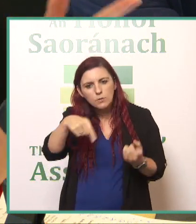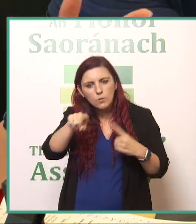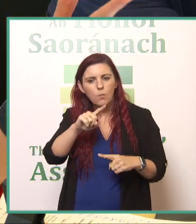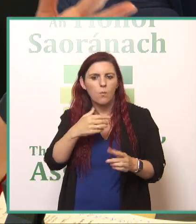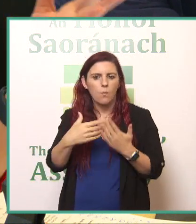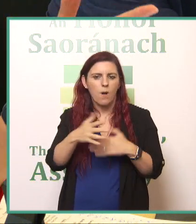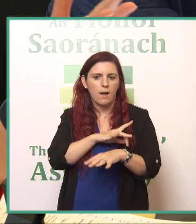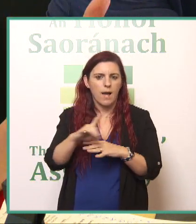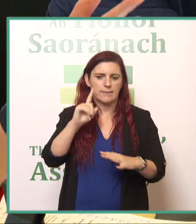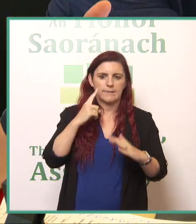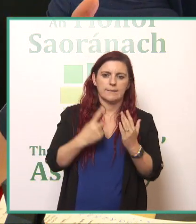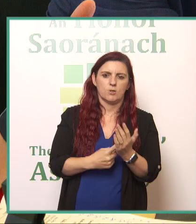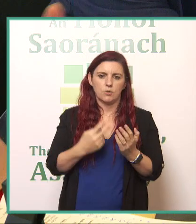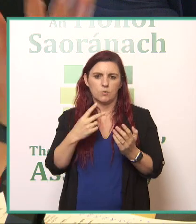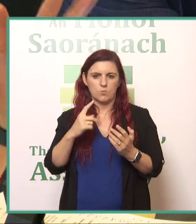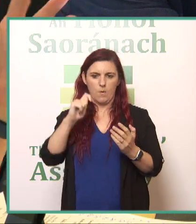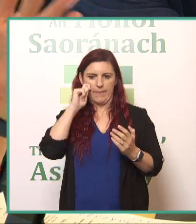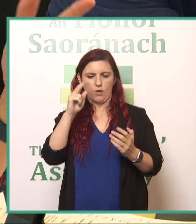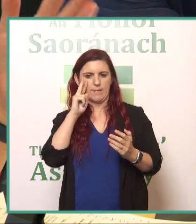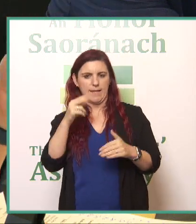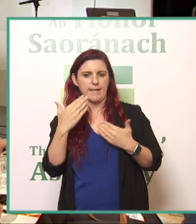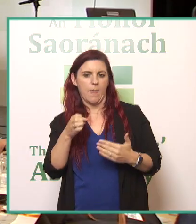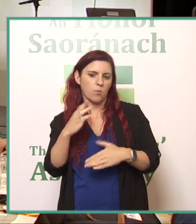kind of solutions do you think are coming out now and this will be the start of our drafting